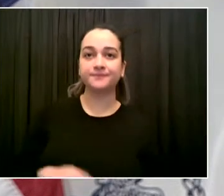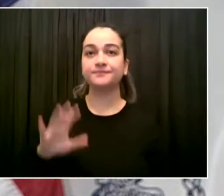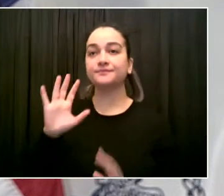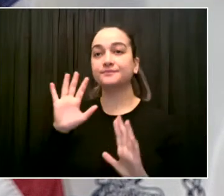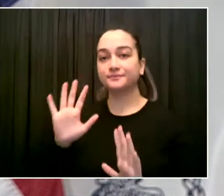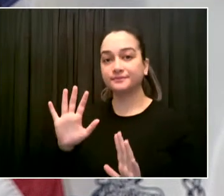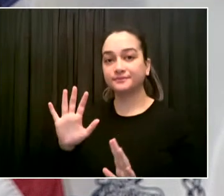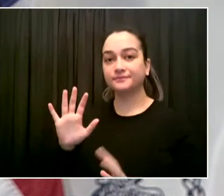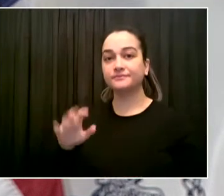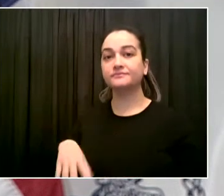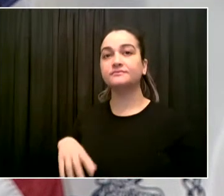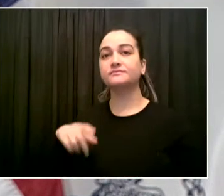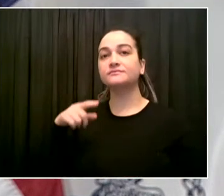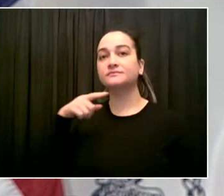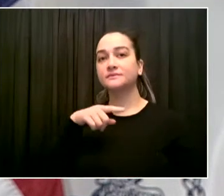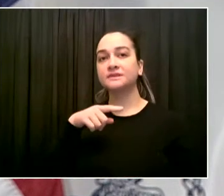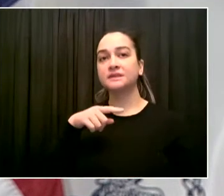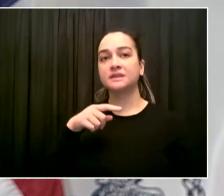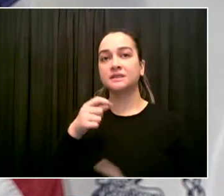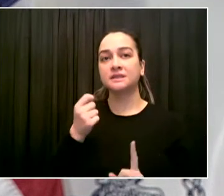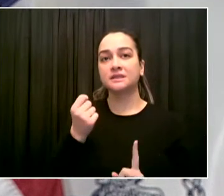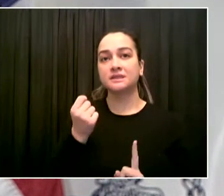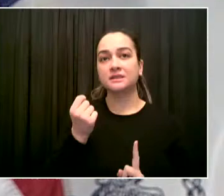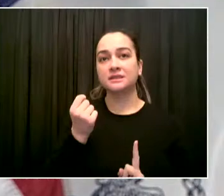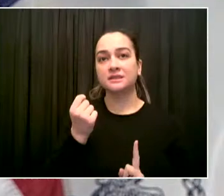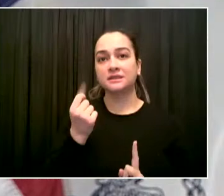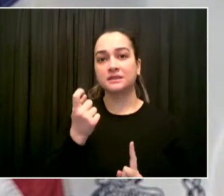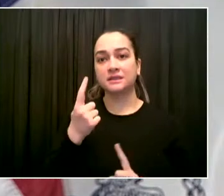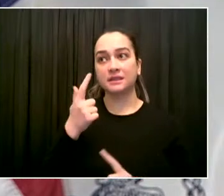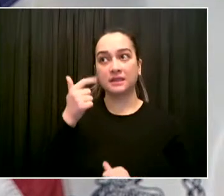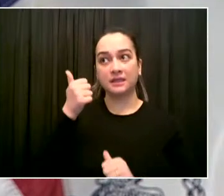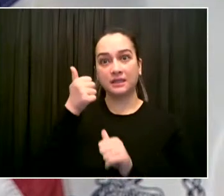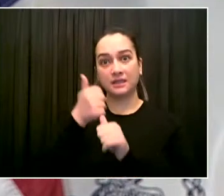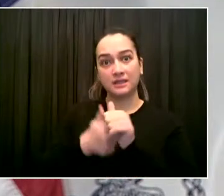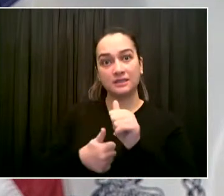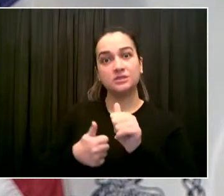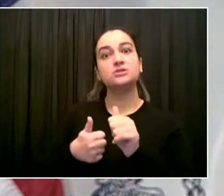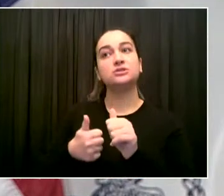THE PAST 24 HOURS IN OUR SCHOOLS, ALMOST 10,000 TESTS CONDUCTED ACRORO SS